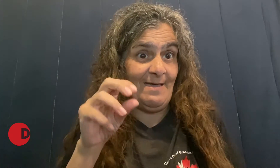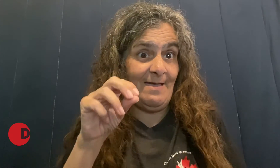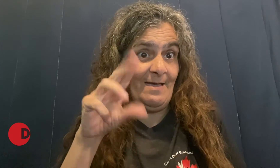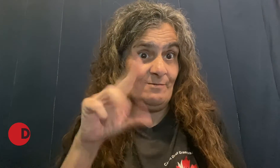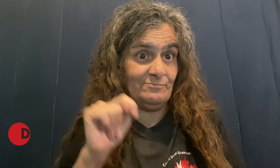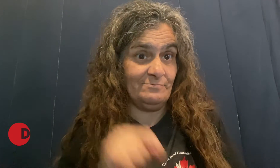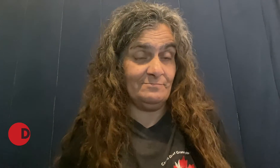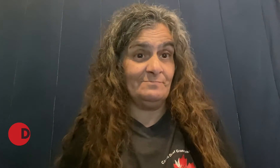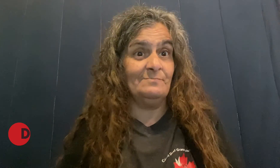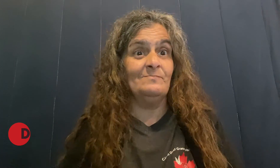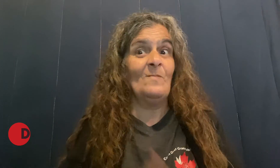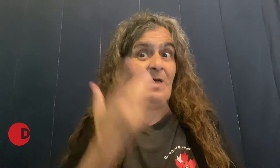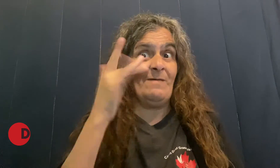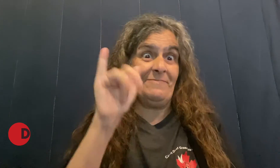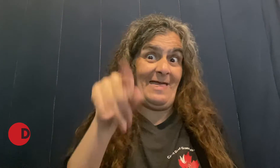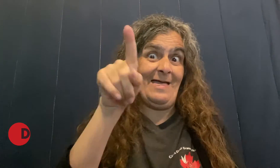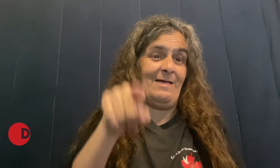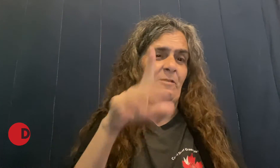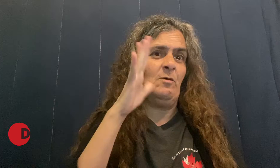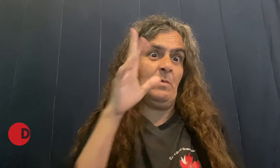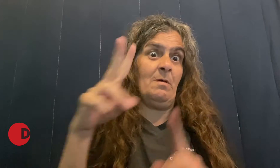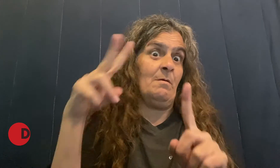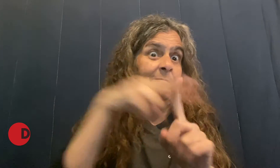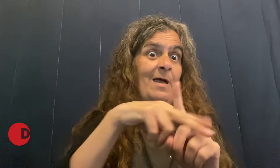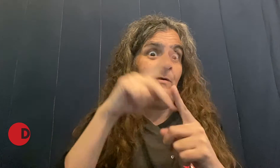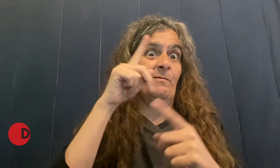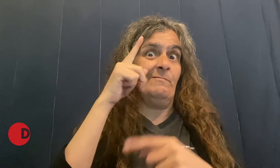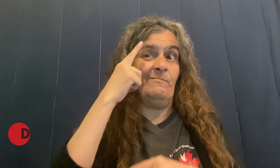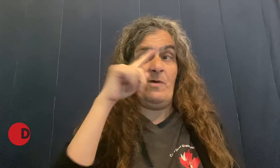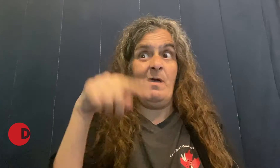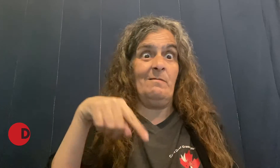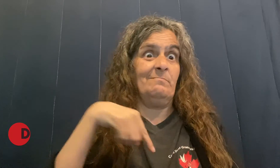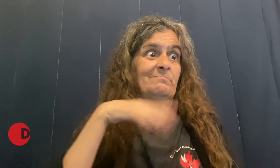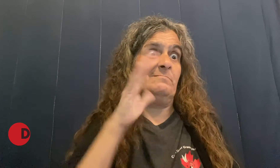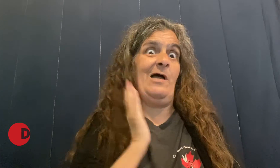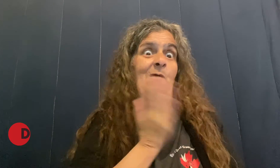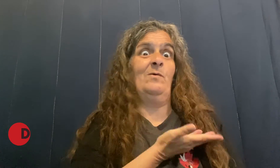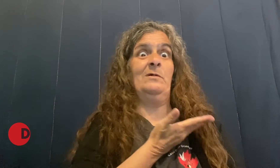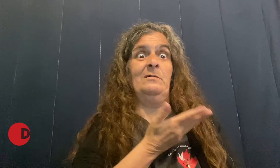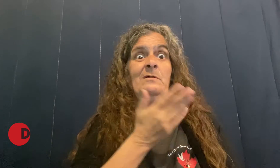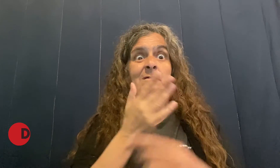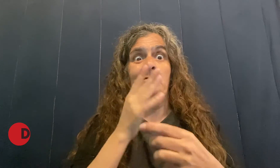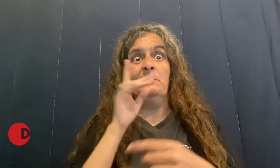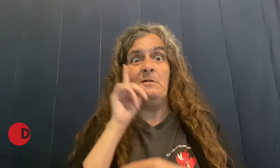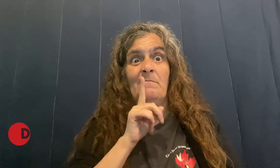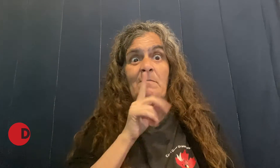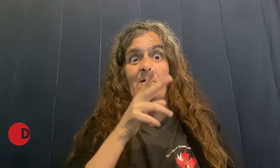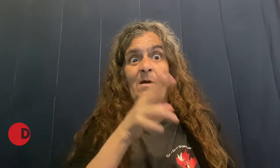we don't miss anything as this Standard would apply to our Deaf,